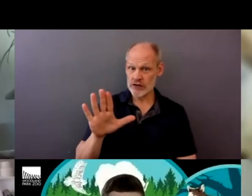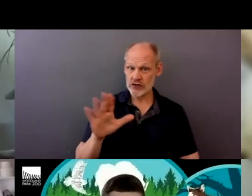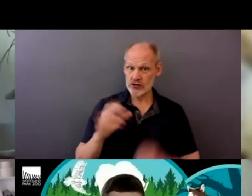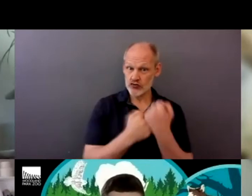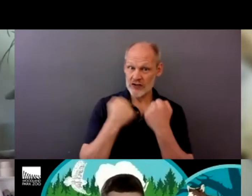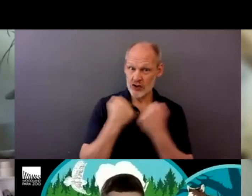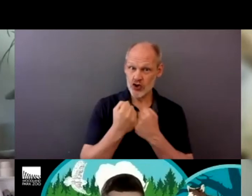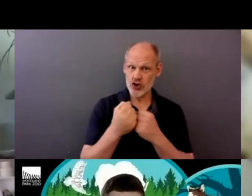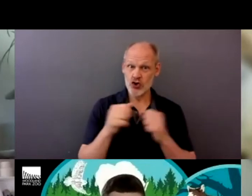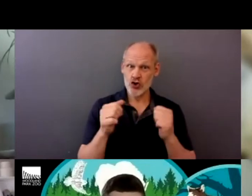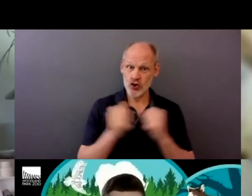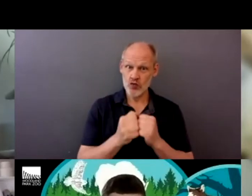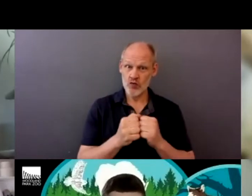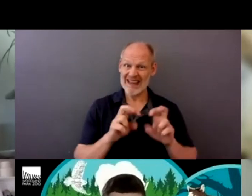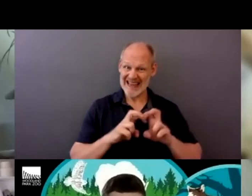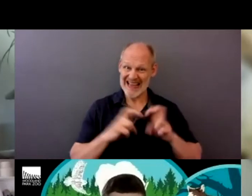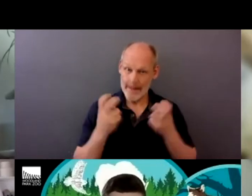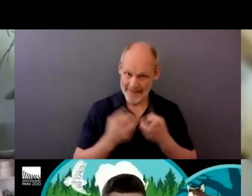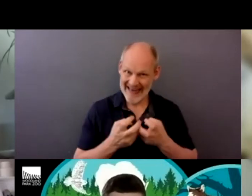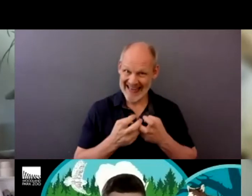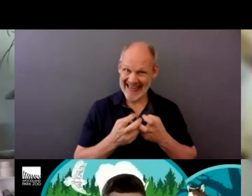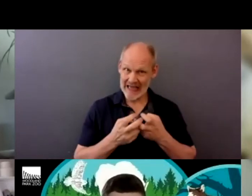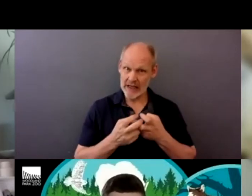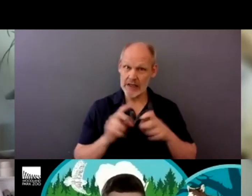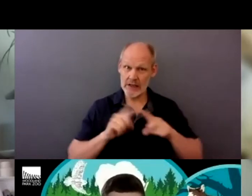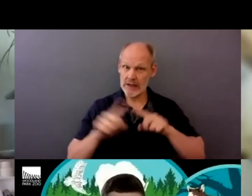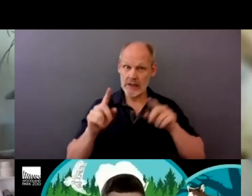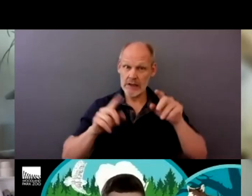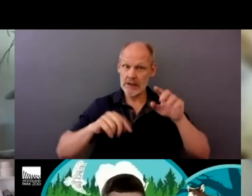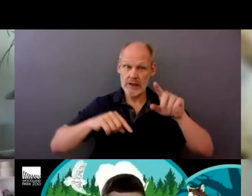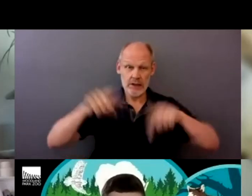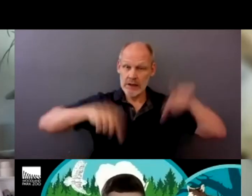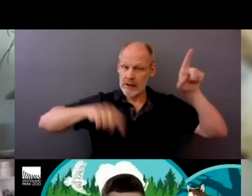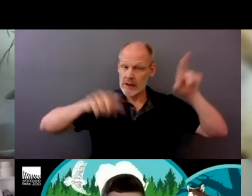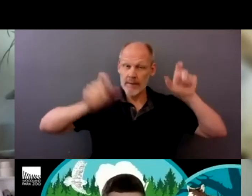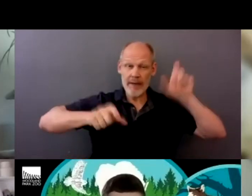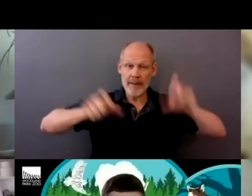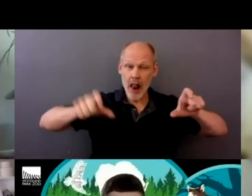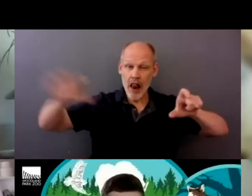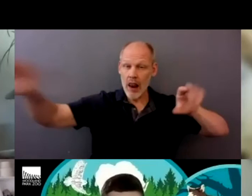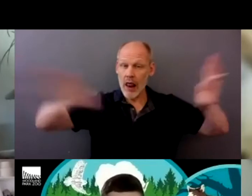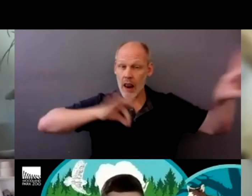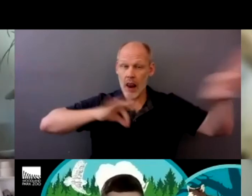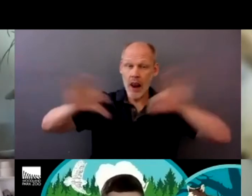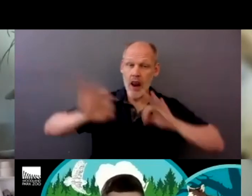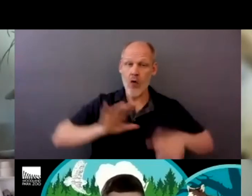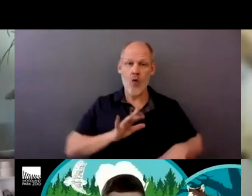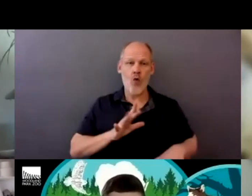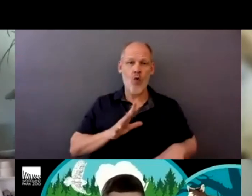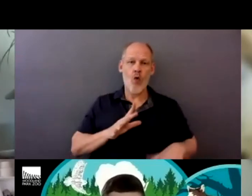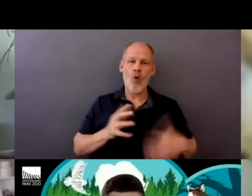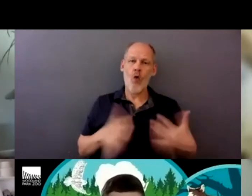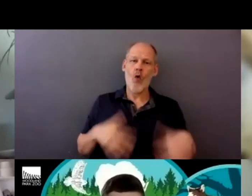within your organization to be focused on these issues of access for different people who